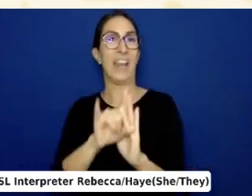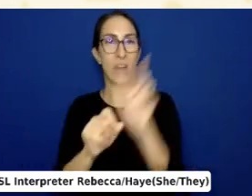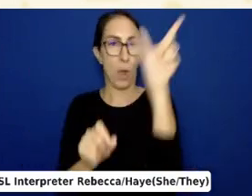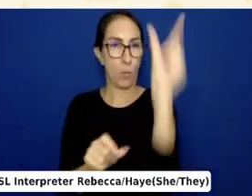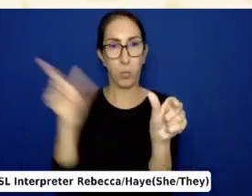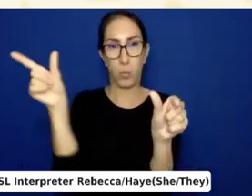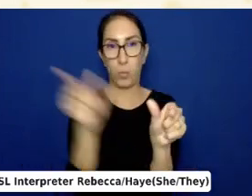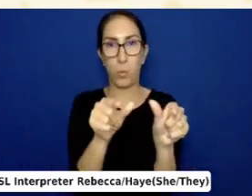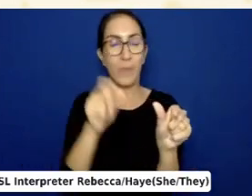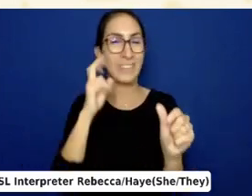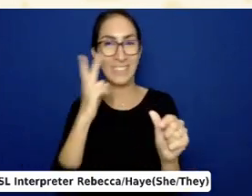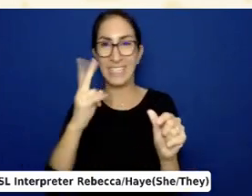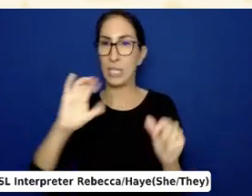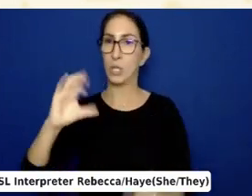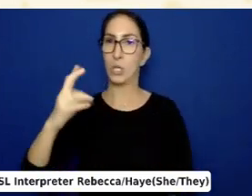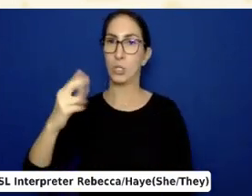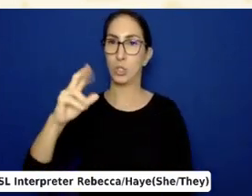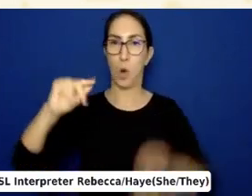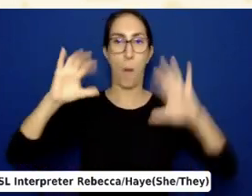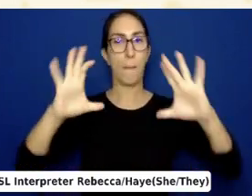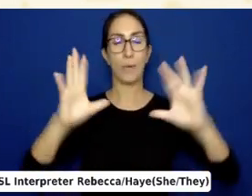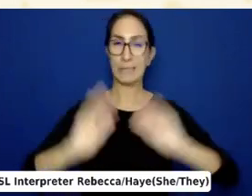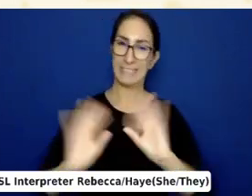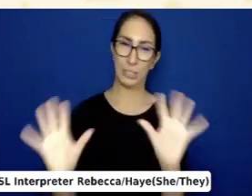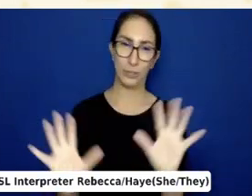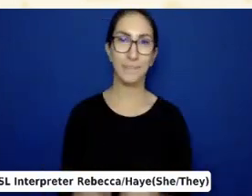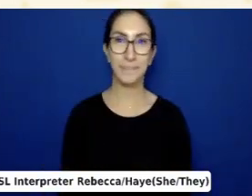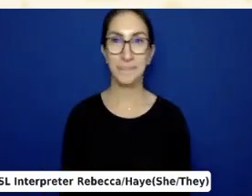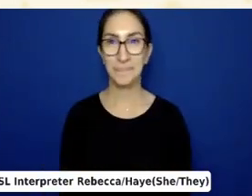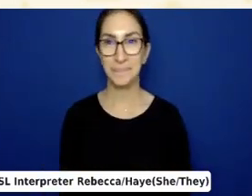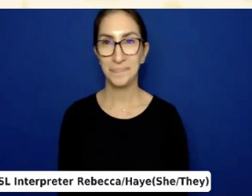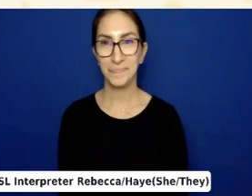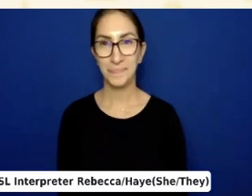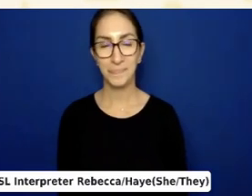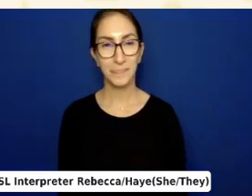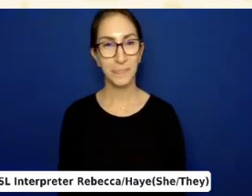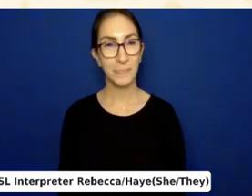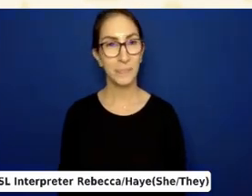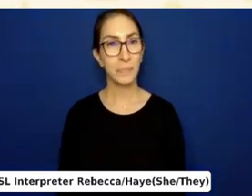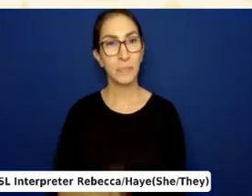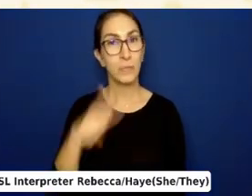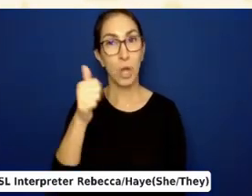Another point that is really interesting here is,